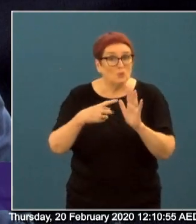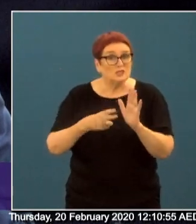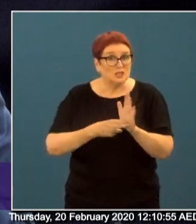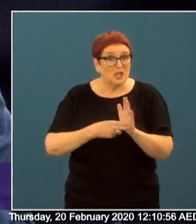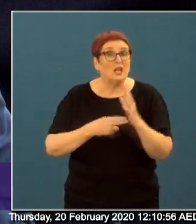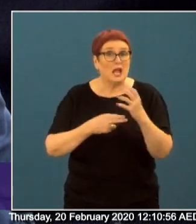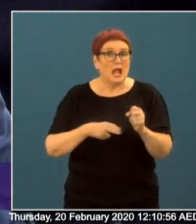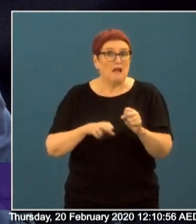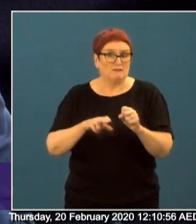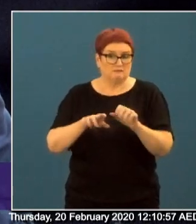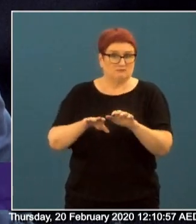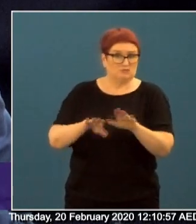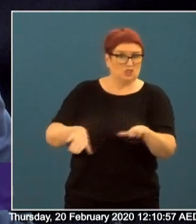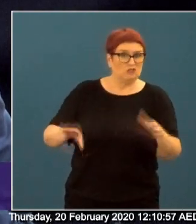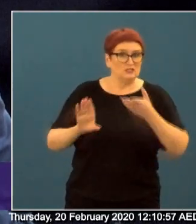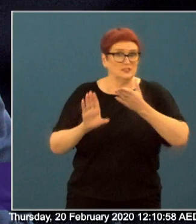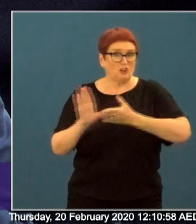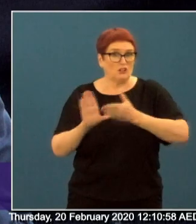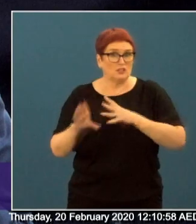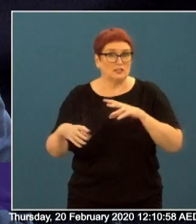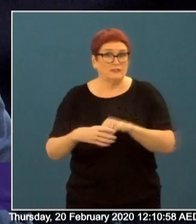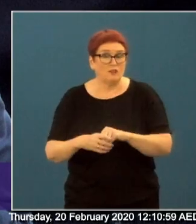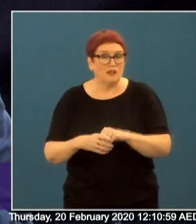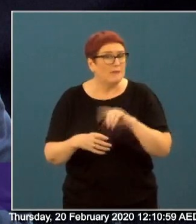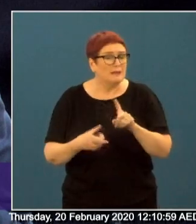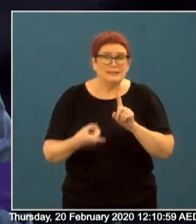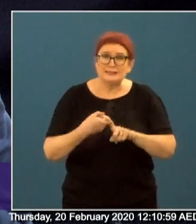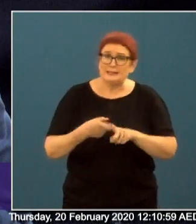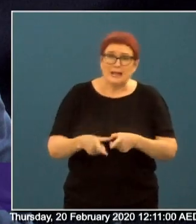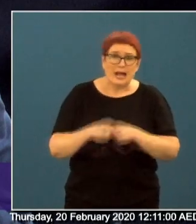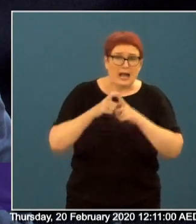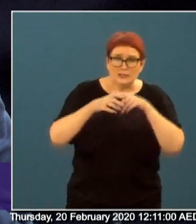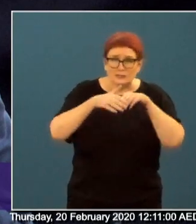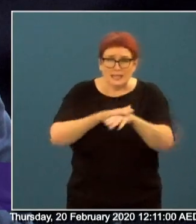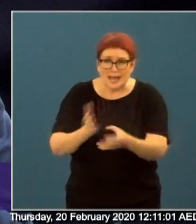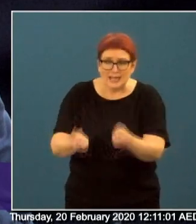Yet, people still struggle with access and with coordination of care, even in the younger years.